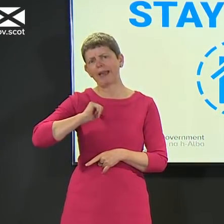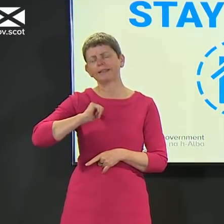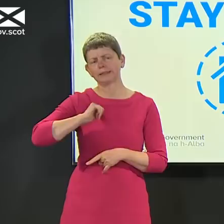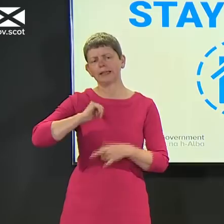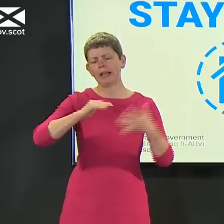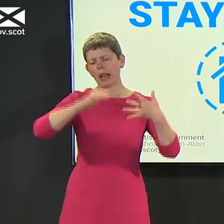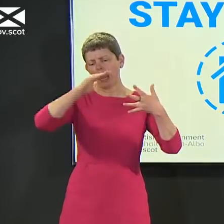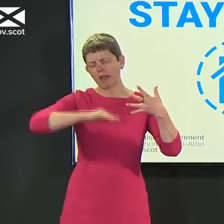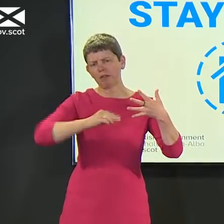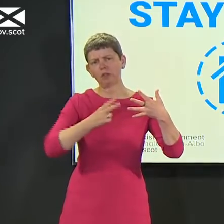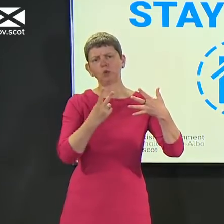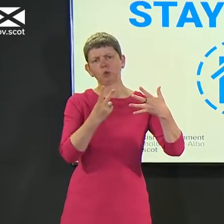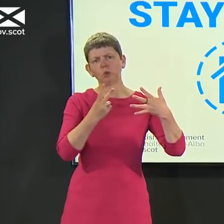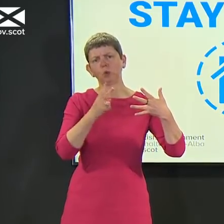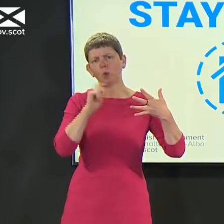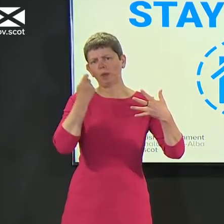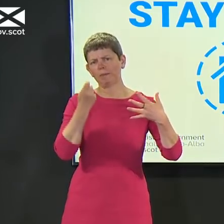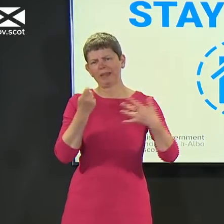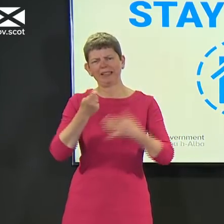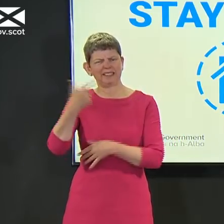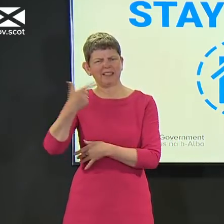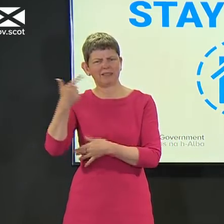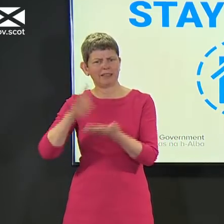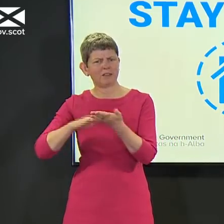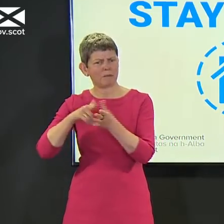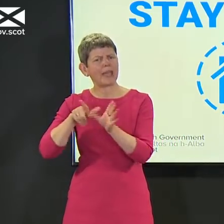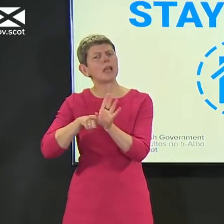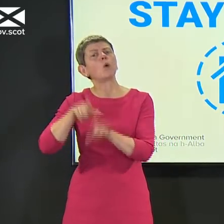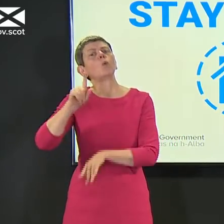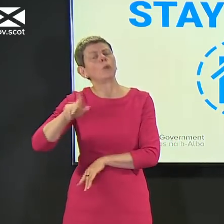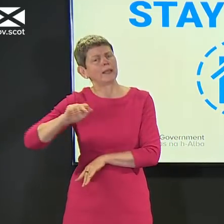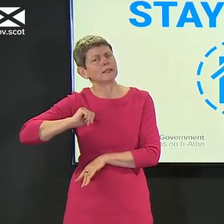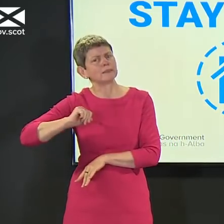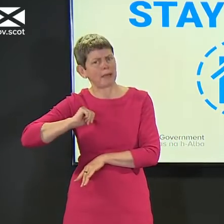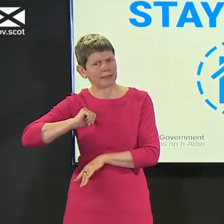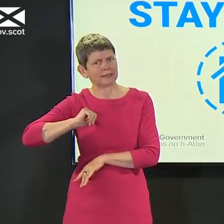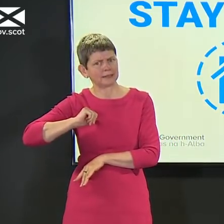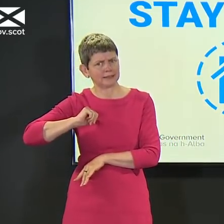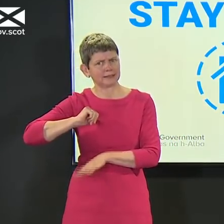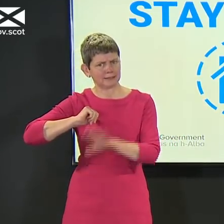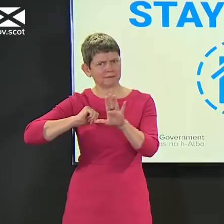that so from the 17th of May so it's not a long uh or in the context of what we've been dealing with